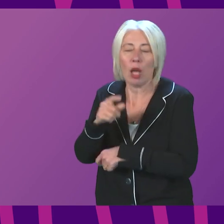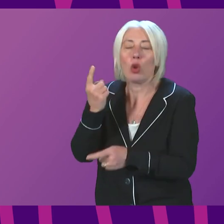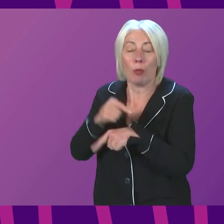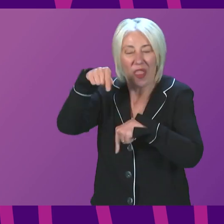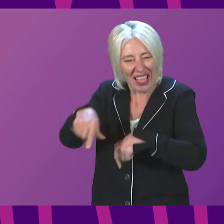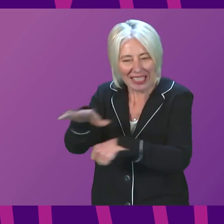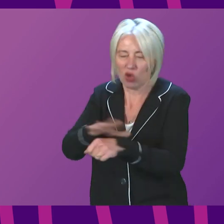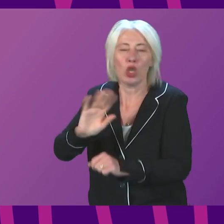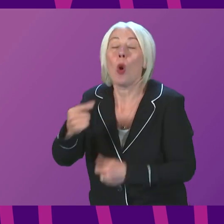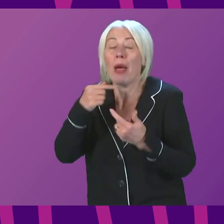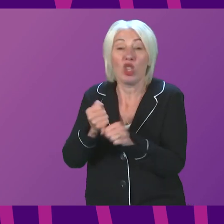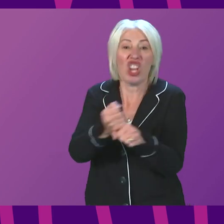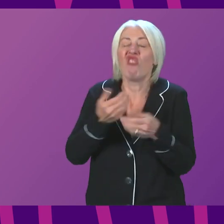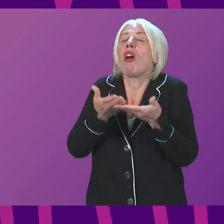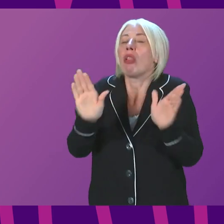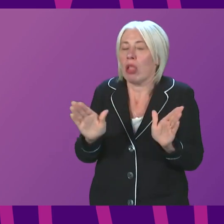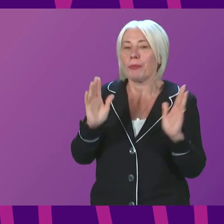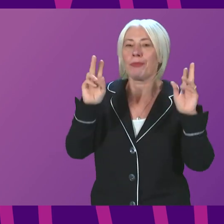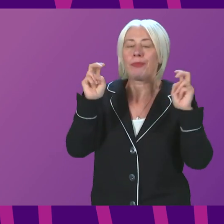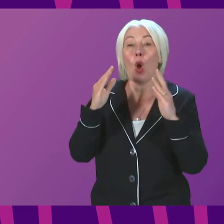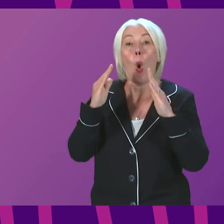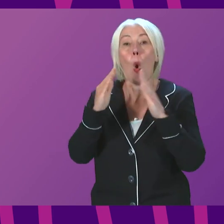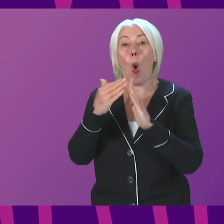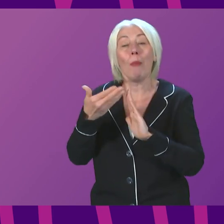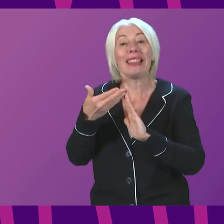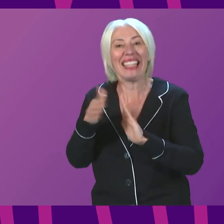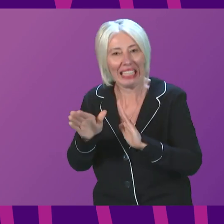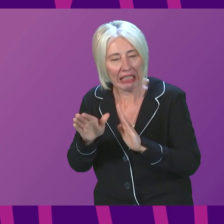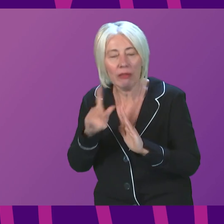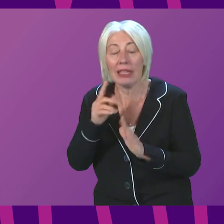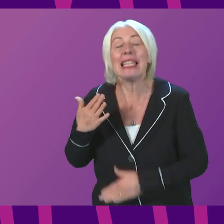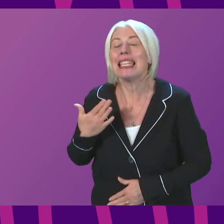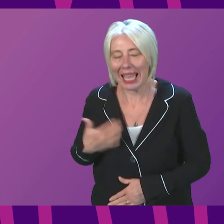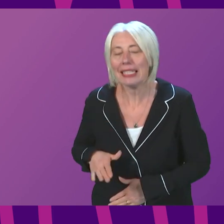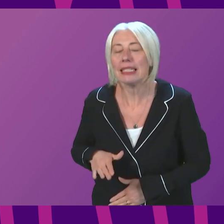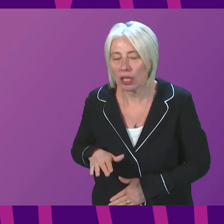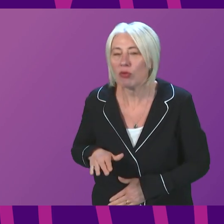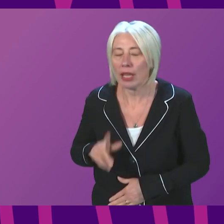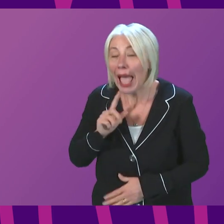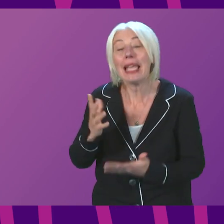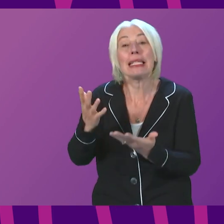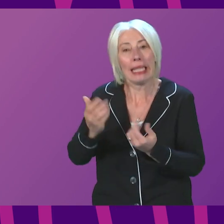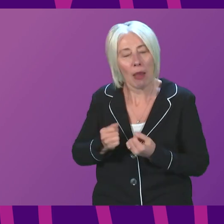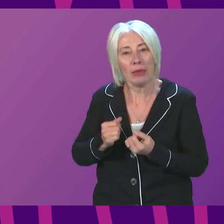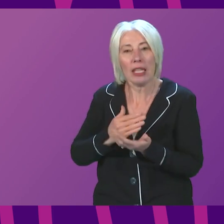I am talking about the situation in general—is a necessary and accepted part of the rehabilitation